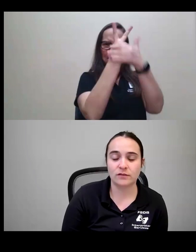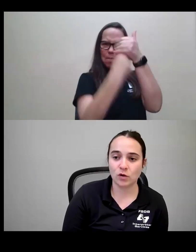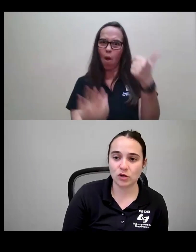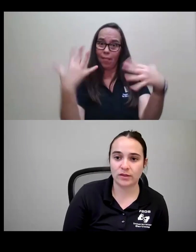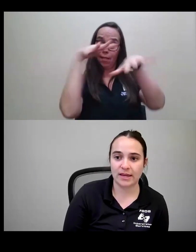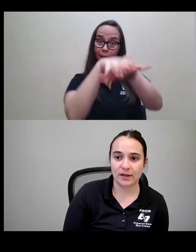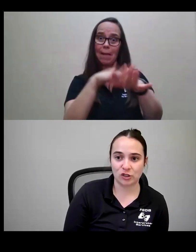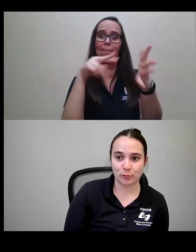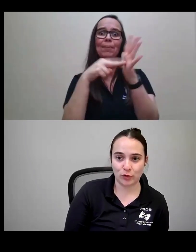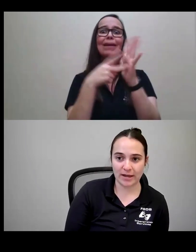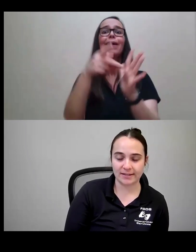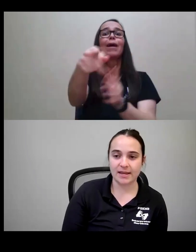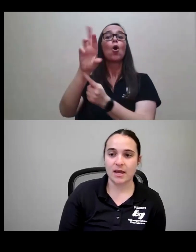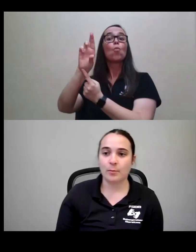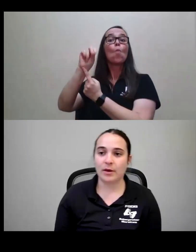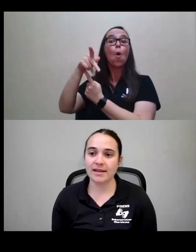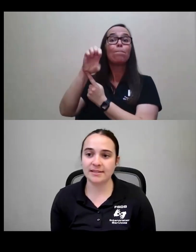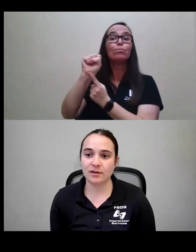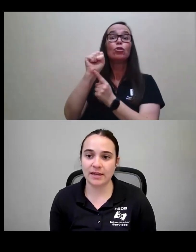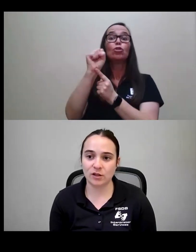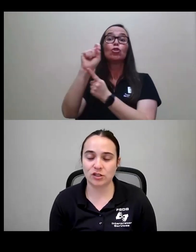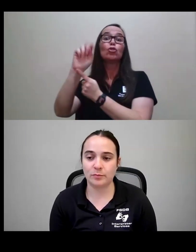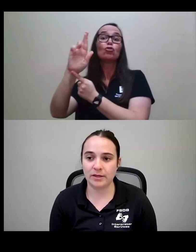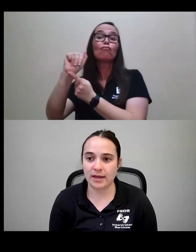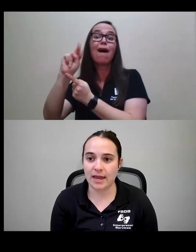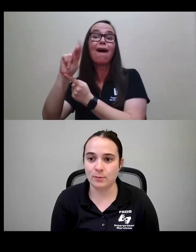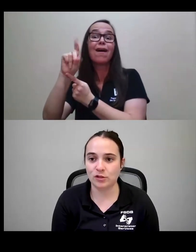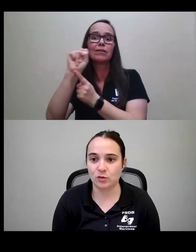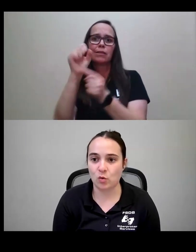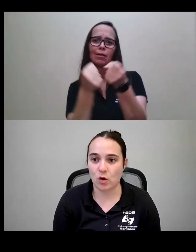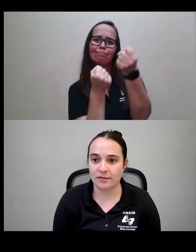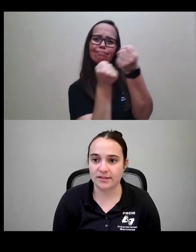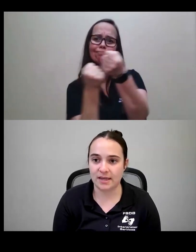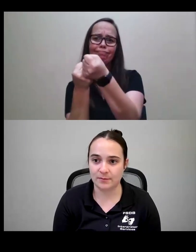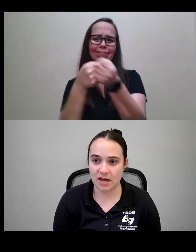skills of course with the English print, but ASL and English being able to acquire at the